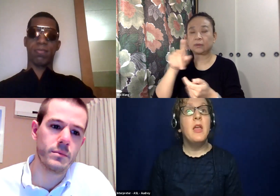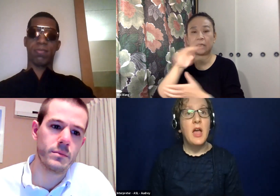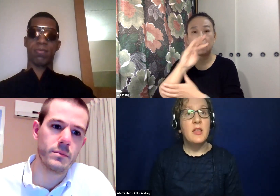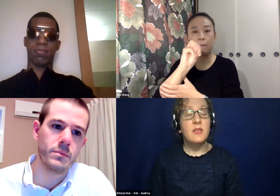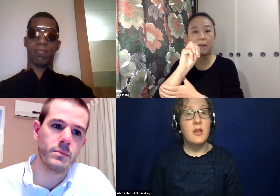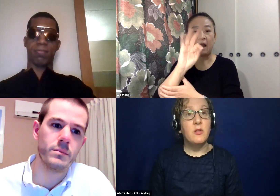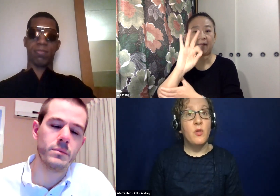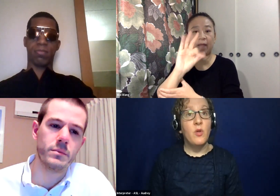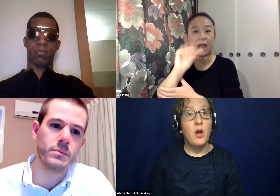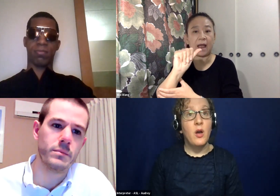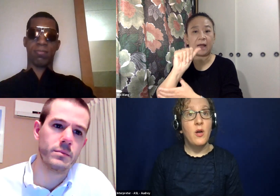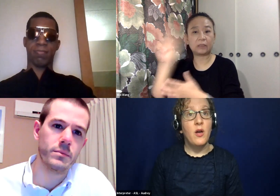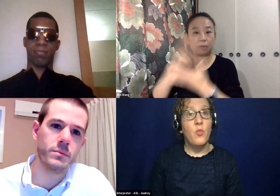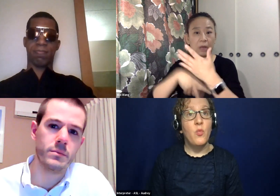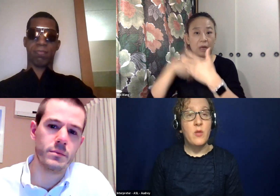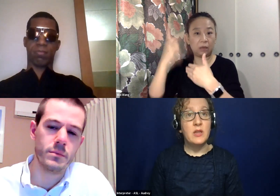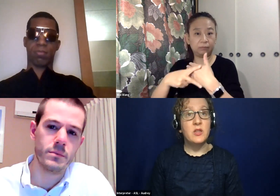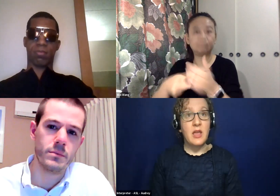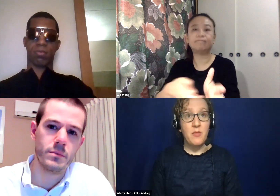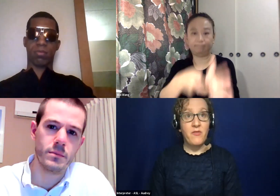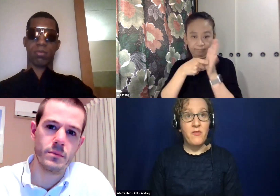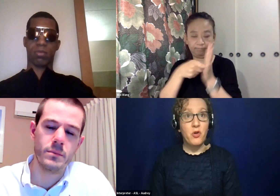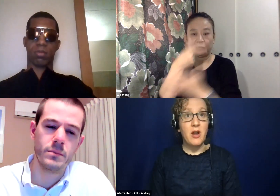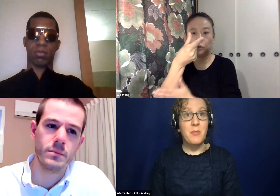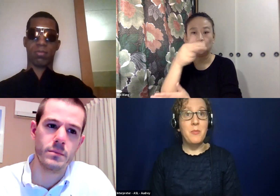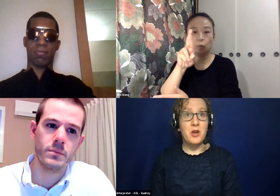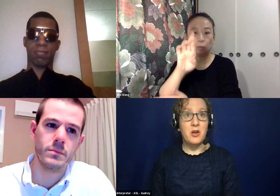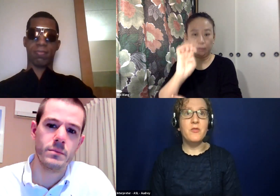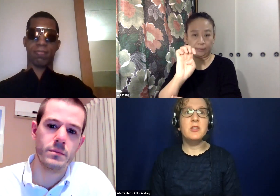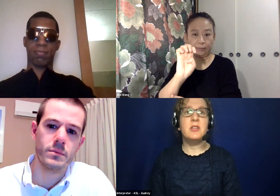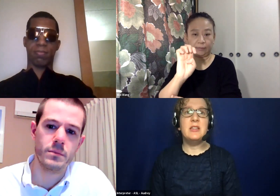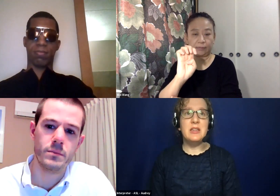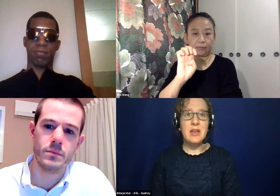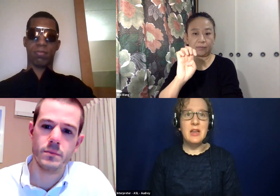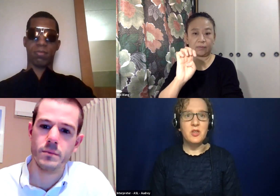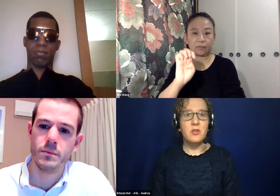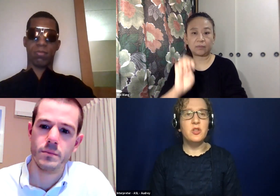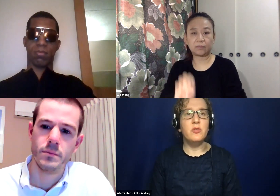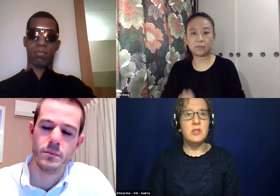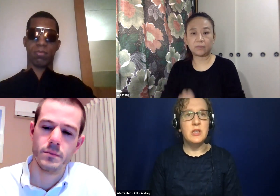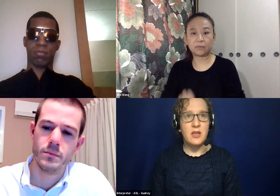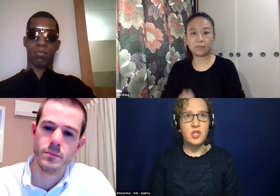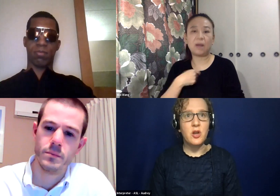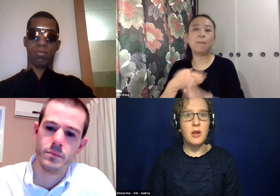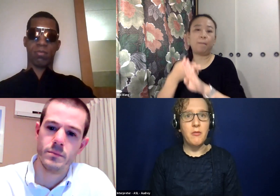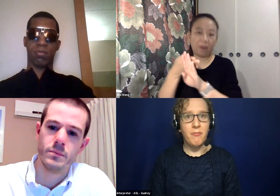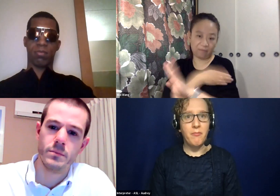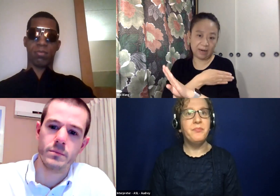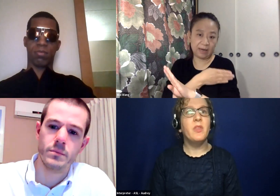And then when I went to the MFA program at American University, I did have to take the GRE,